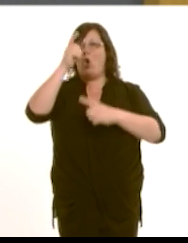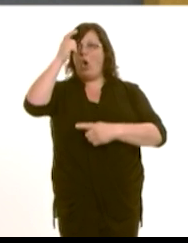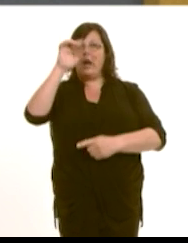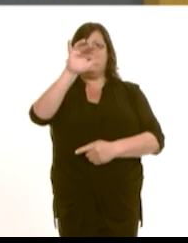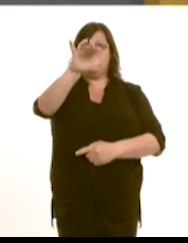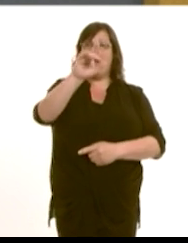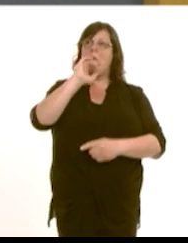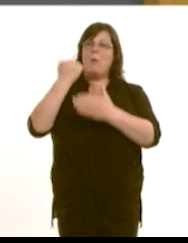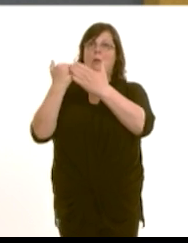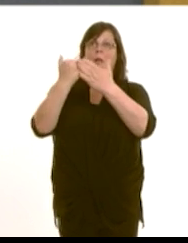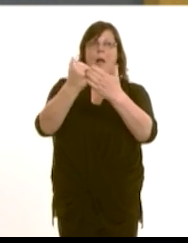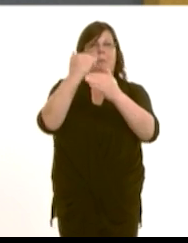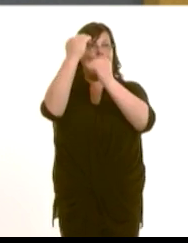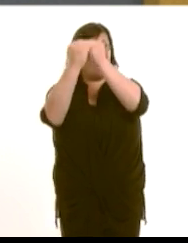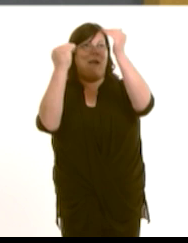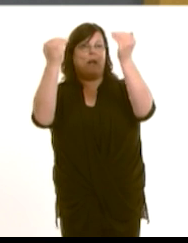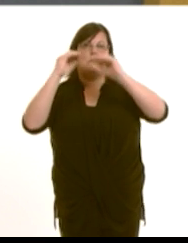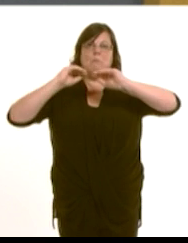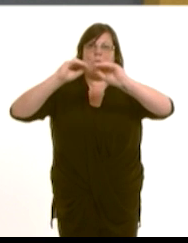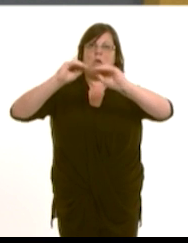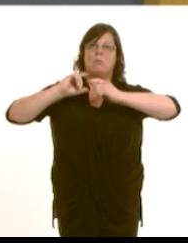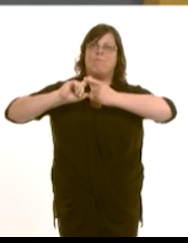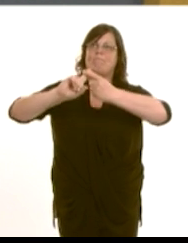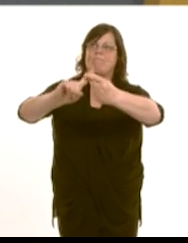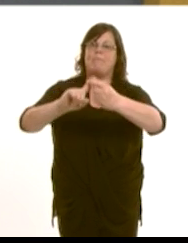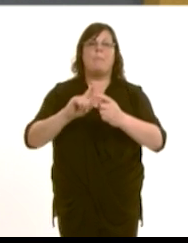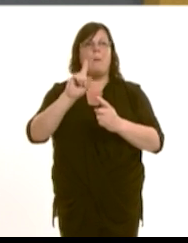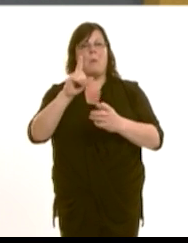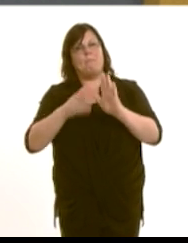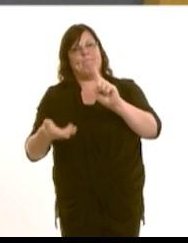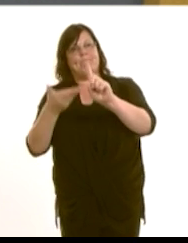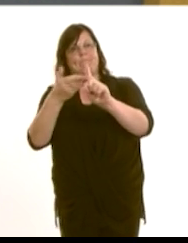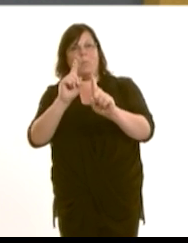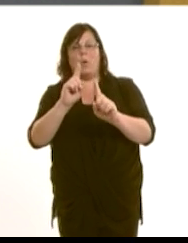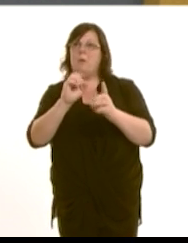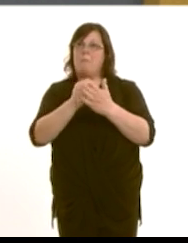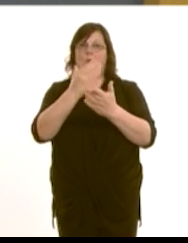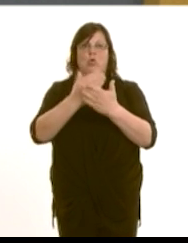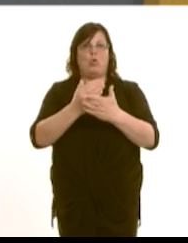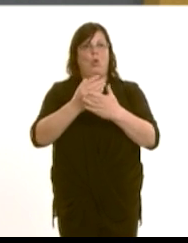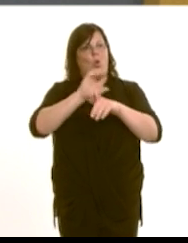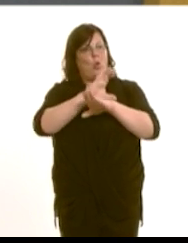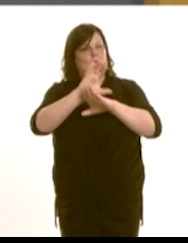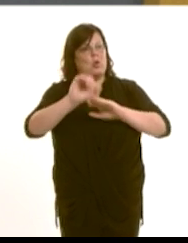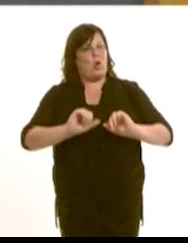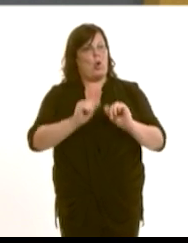for adult education, but the challenge is also to ensure suitable provision of good-quality courses for learners.